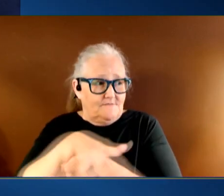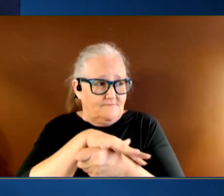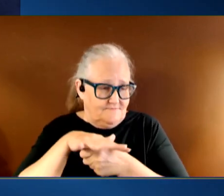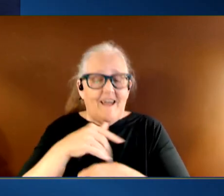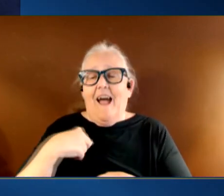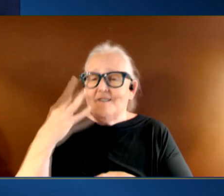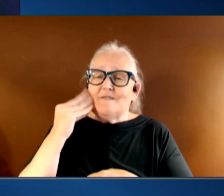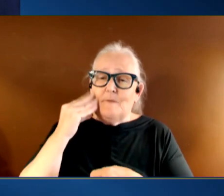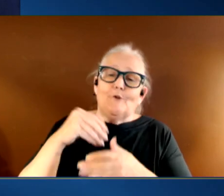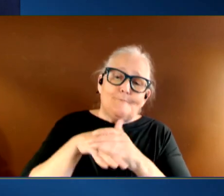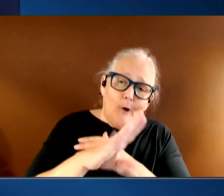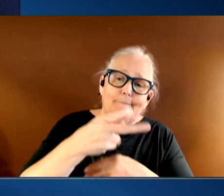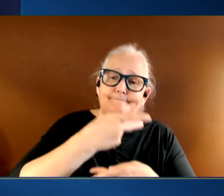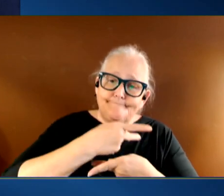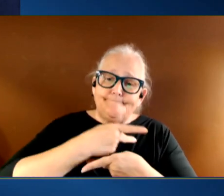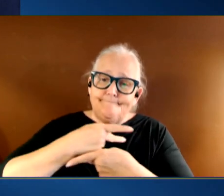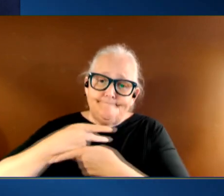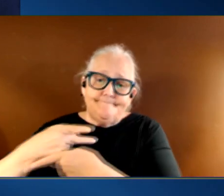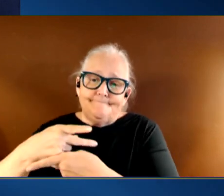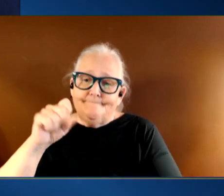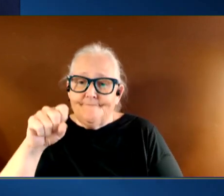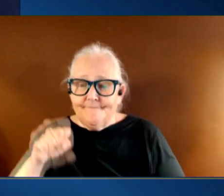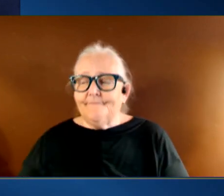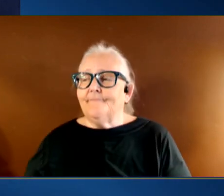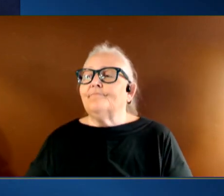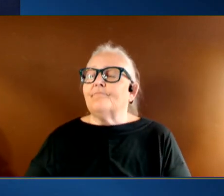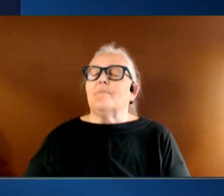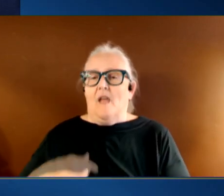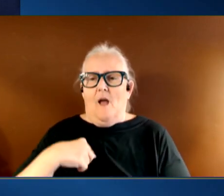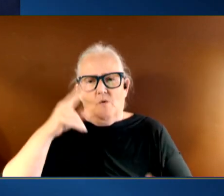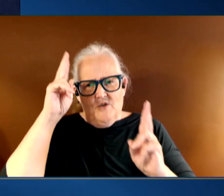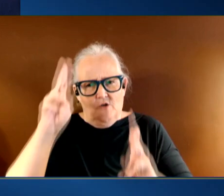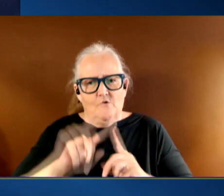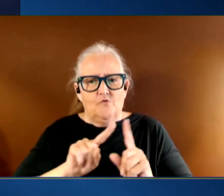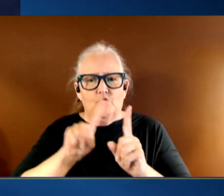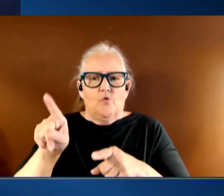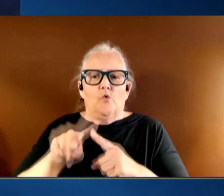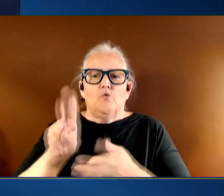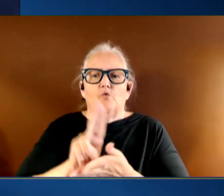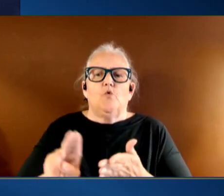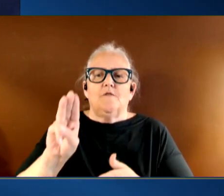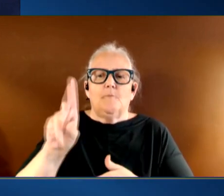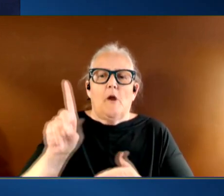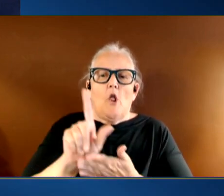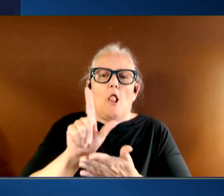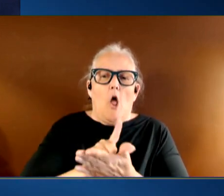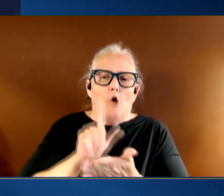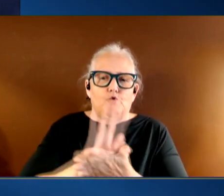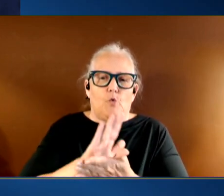I was privileged to attend University of Maryland Law School. And that is what took me to Baltimore,